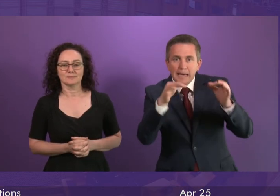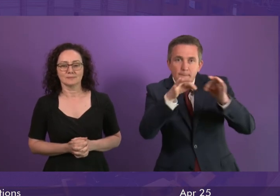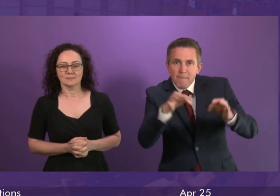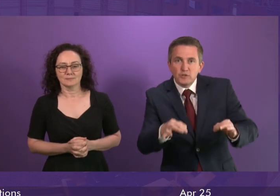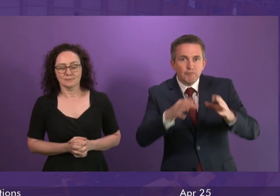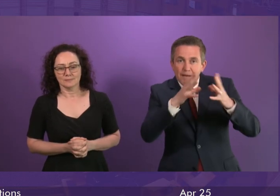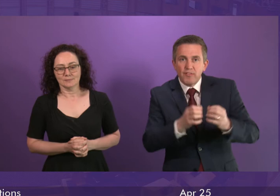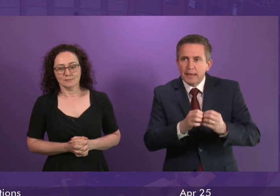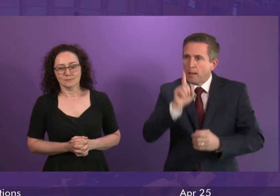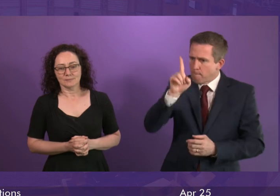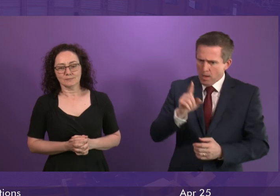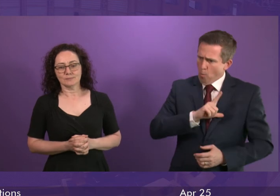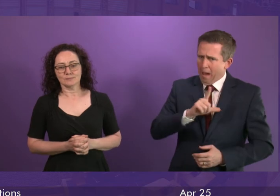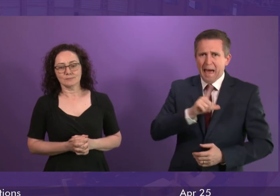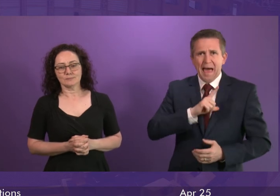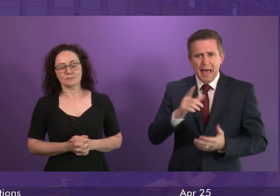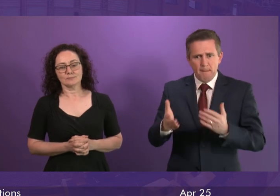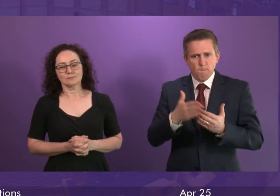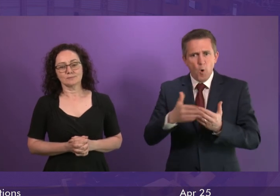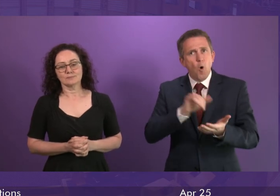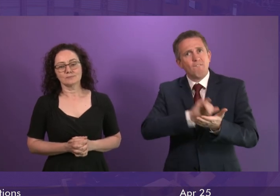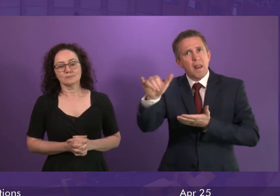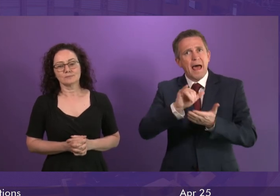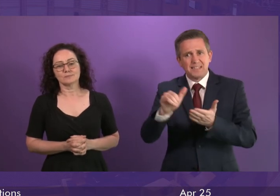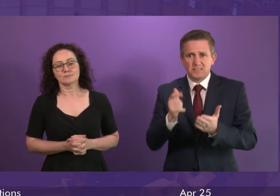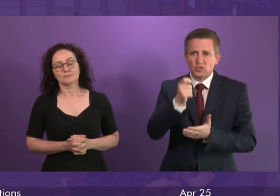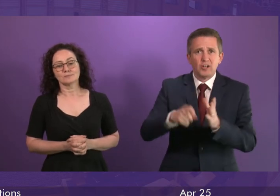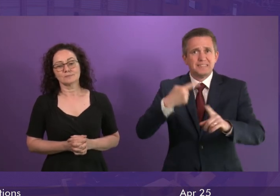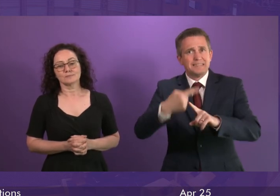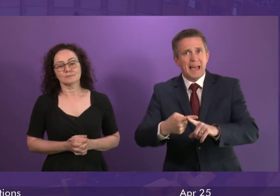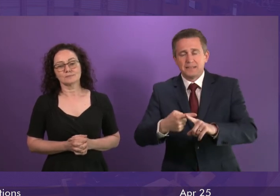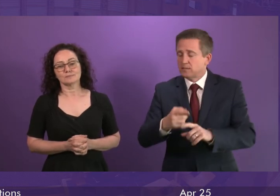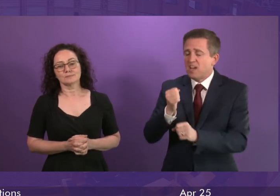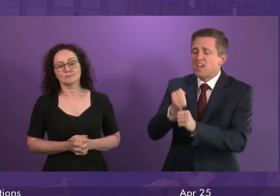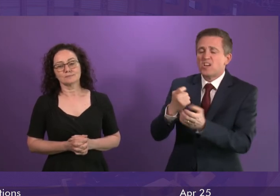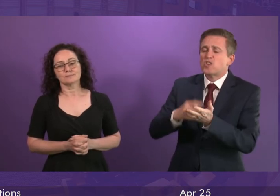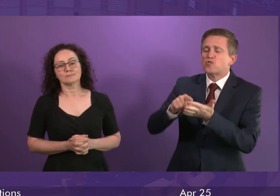tax reduction. I truly do not think that Greta would be impressed.